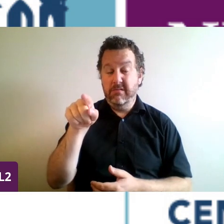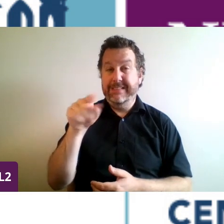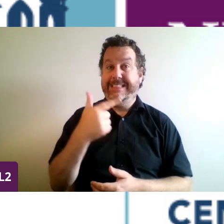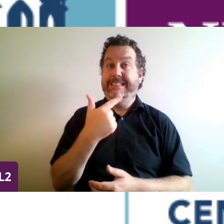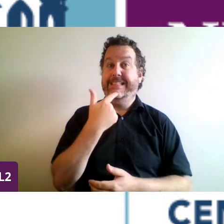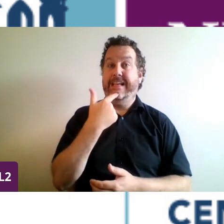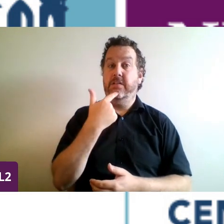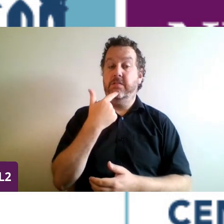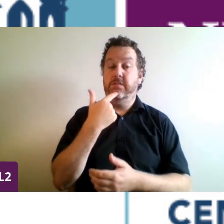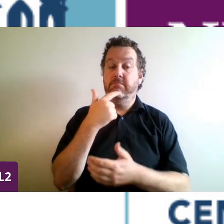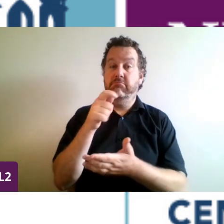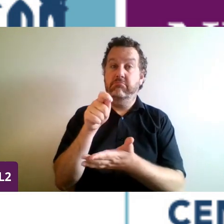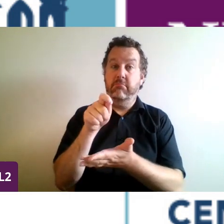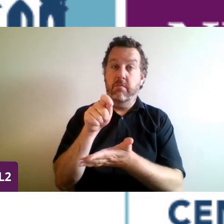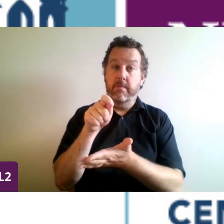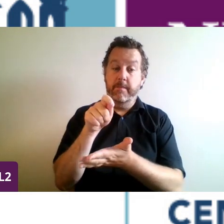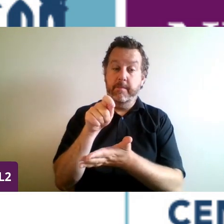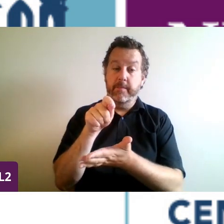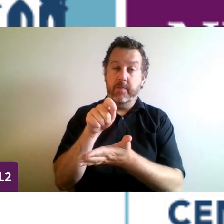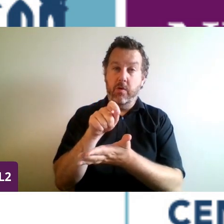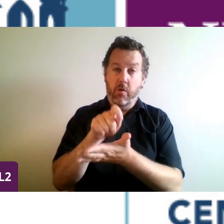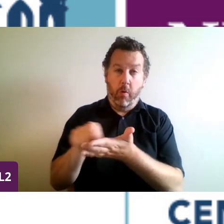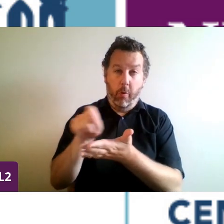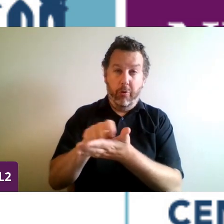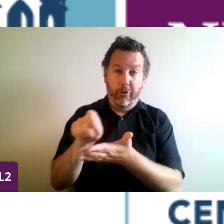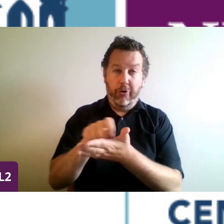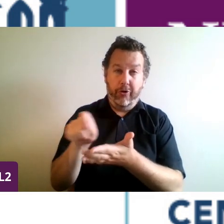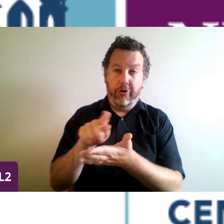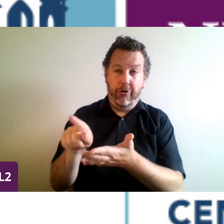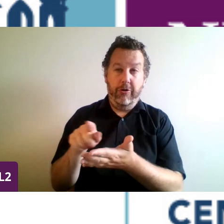She brings disability in all its nuances